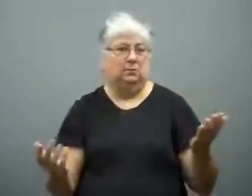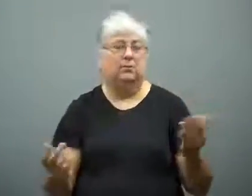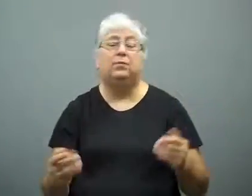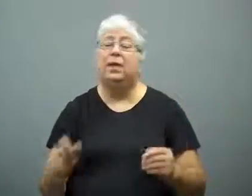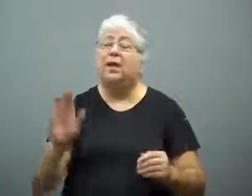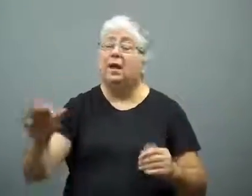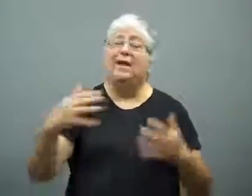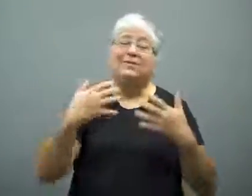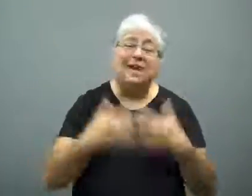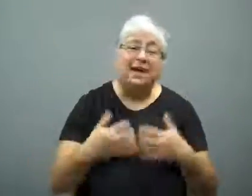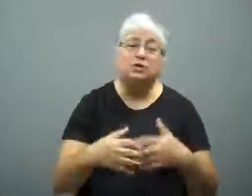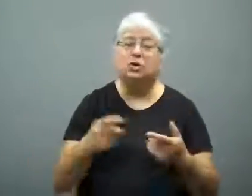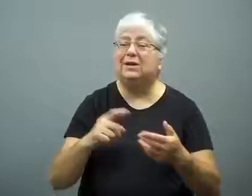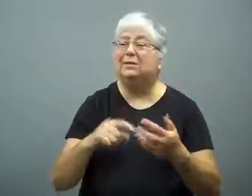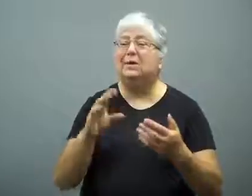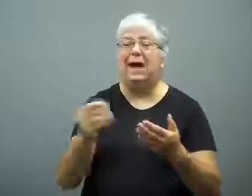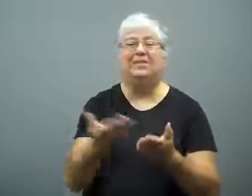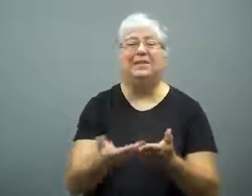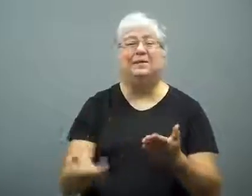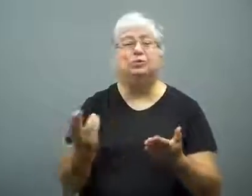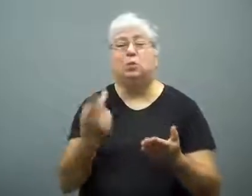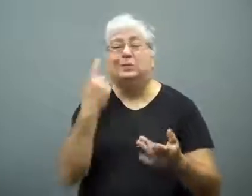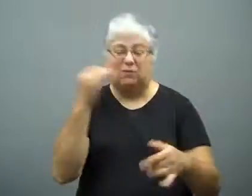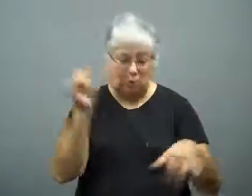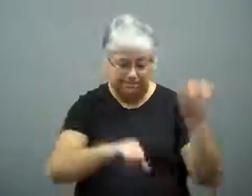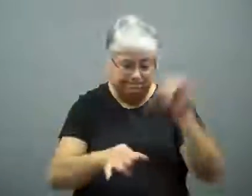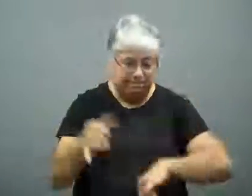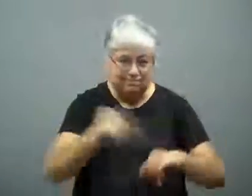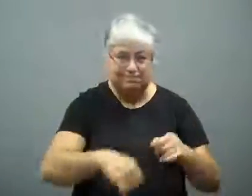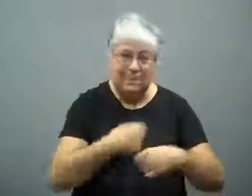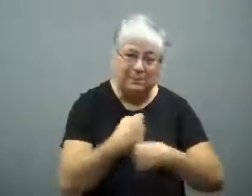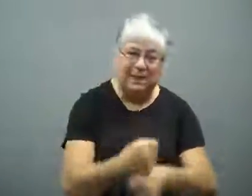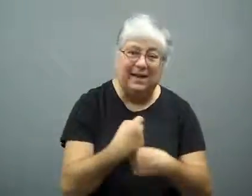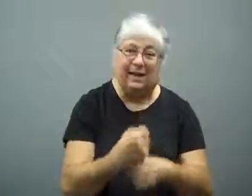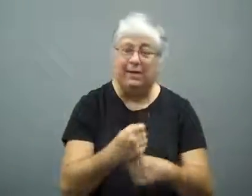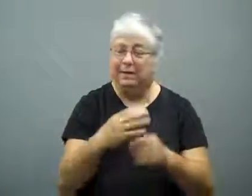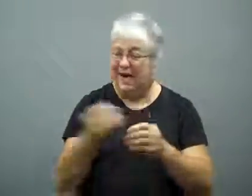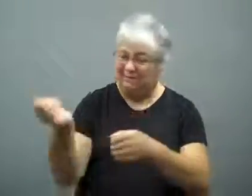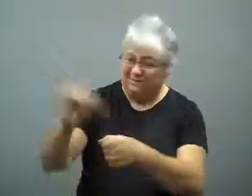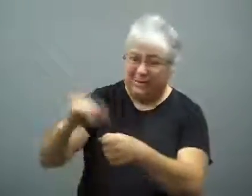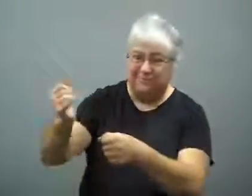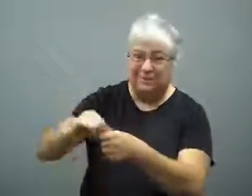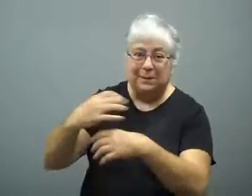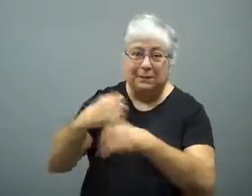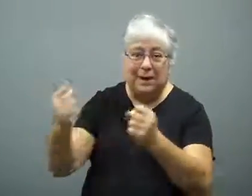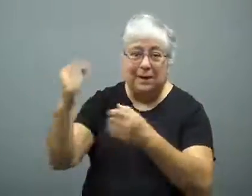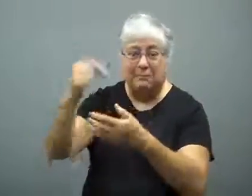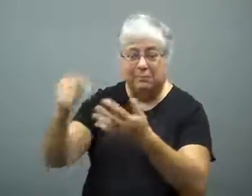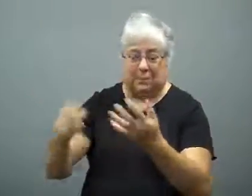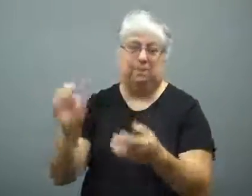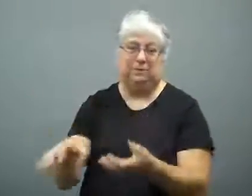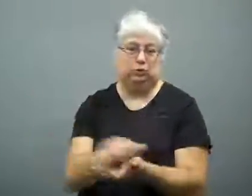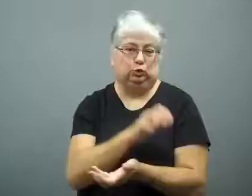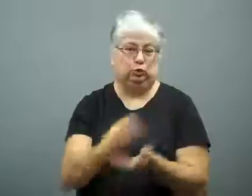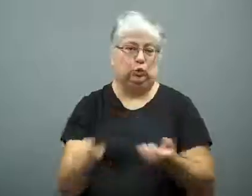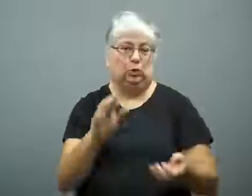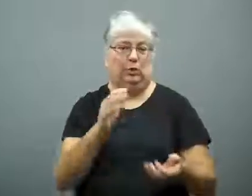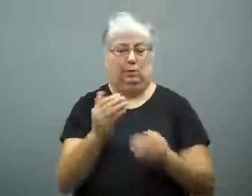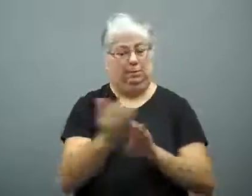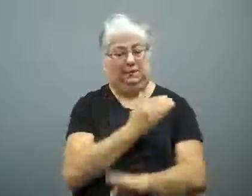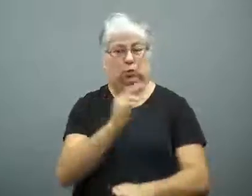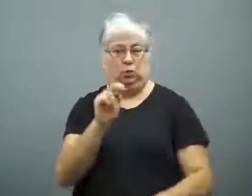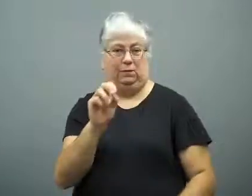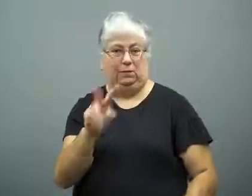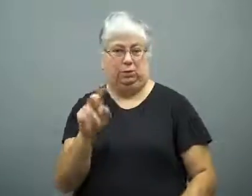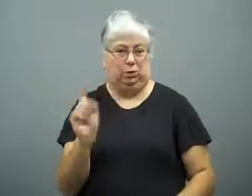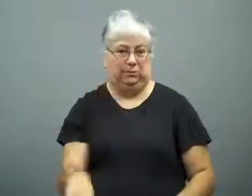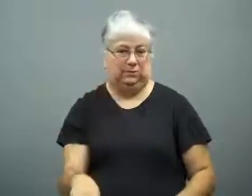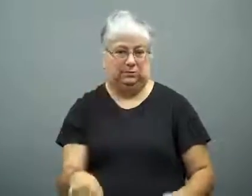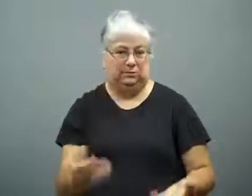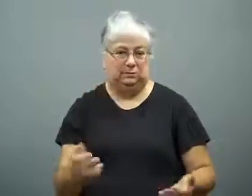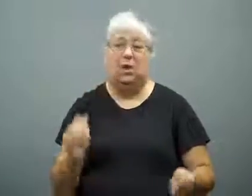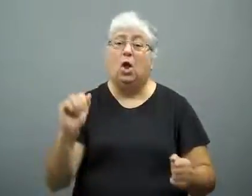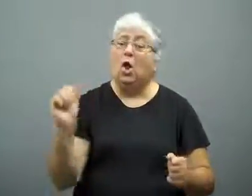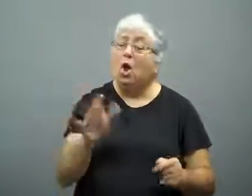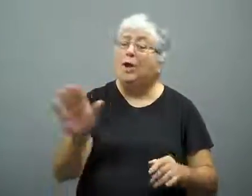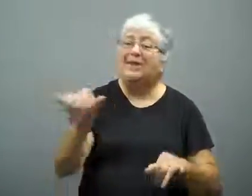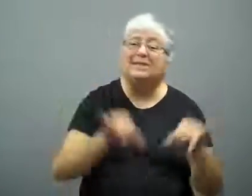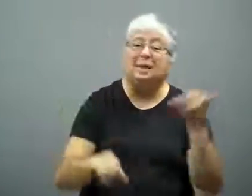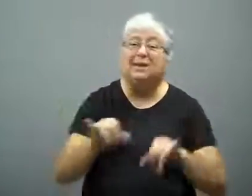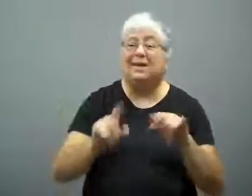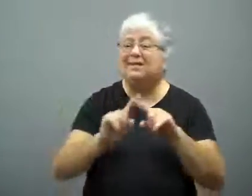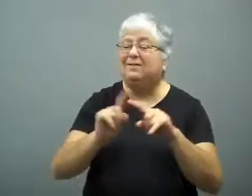Factories, materials and filling equipment for making the chemical weapons